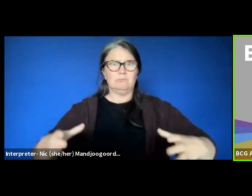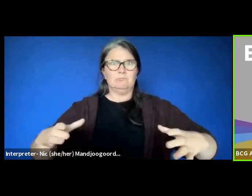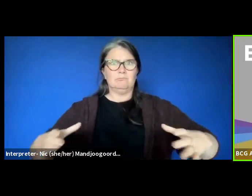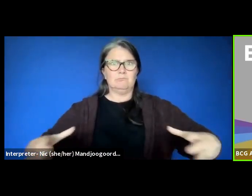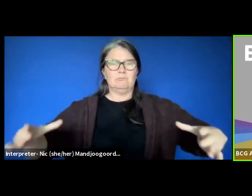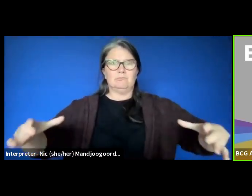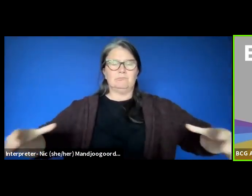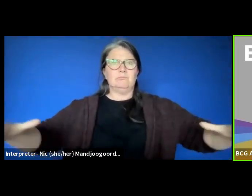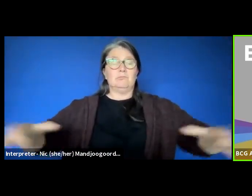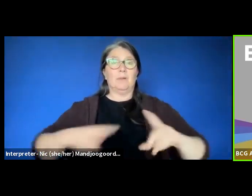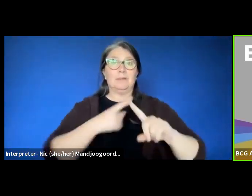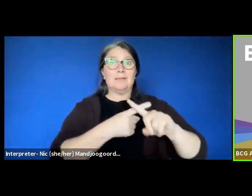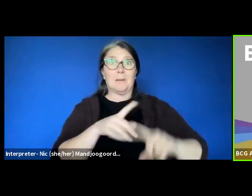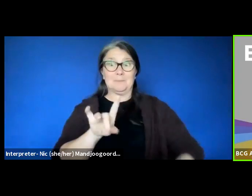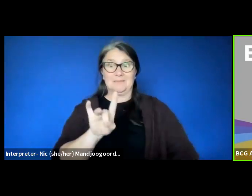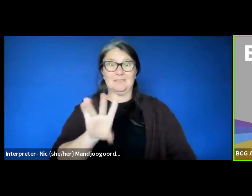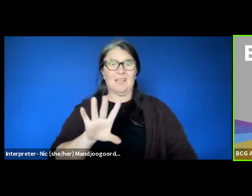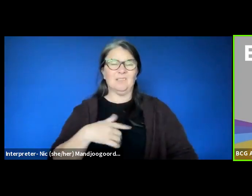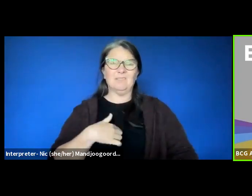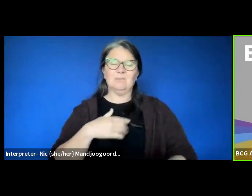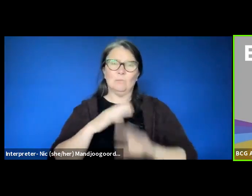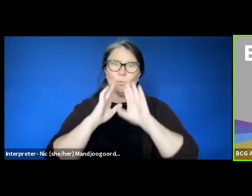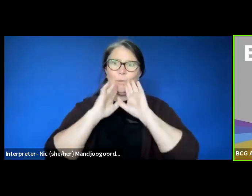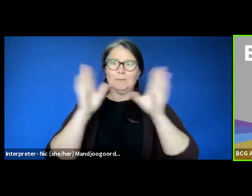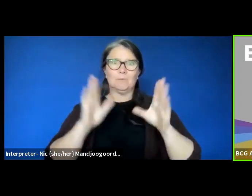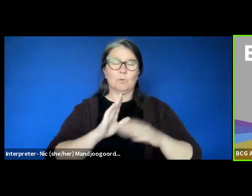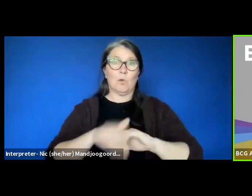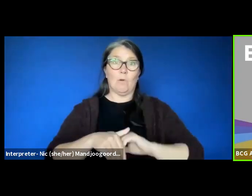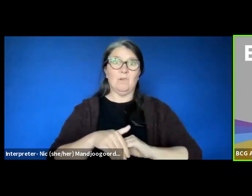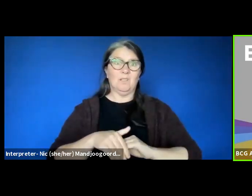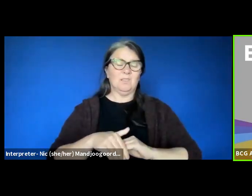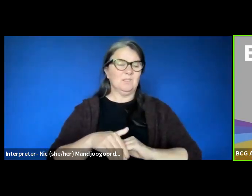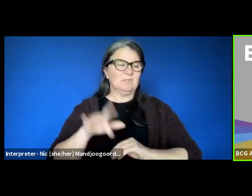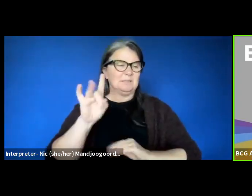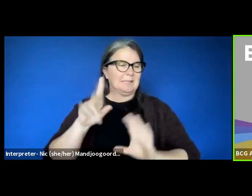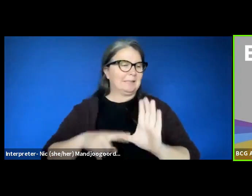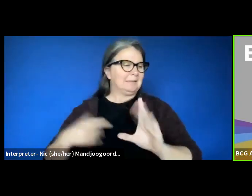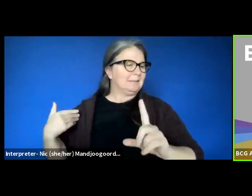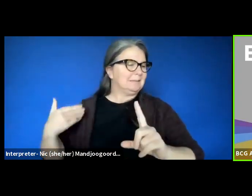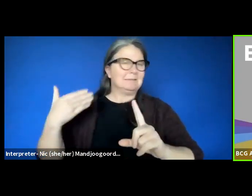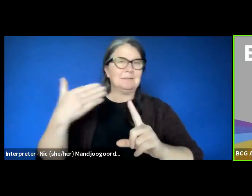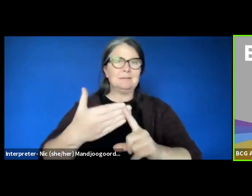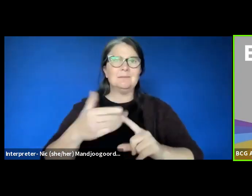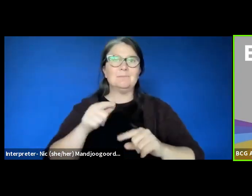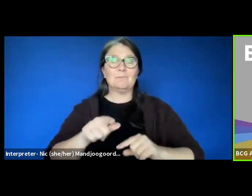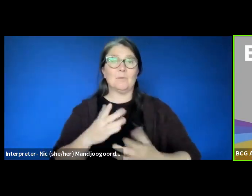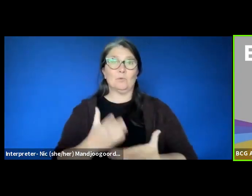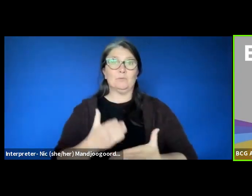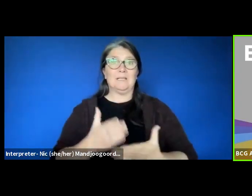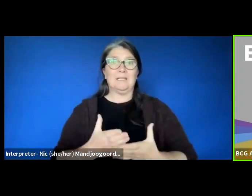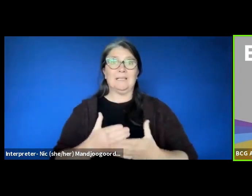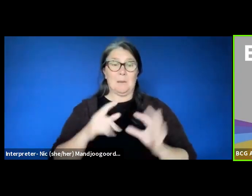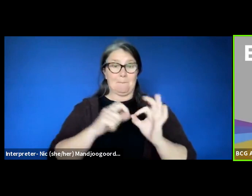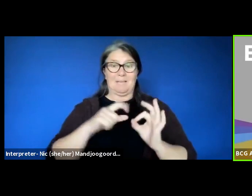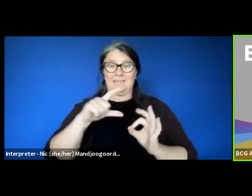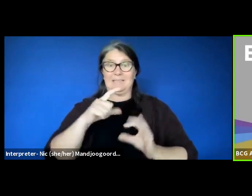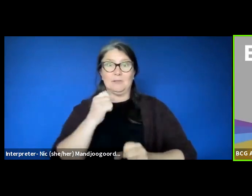in Australia over the last year. ars you ars, which is fantastic. And is fantastic. And our private bCG fantastic. And our private bCG team has been. people pivotal in supporting that in supporting that community